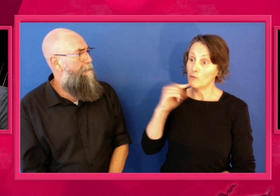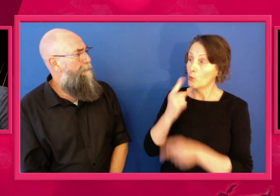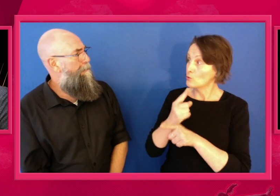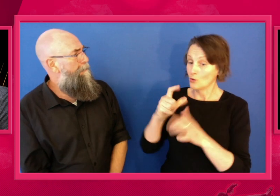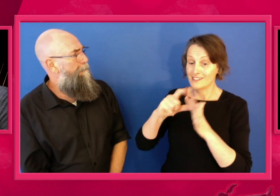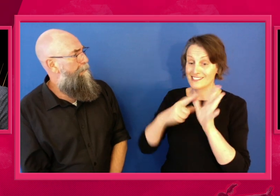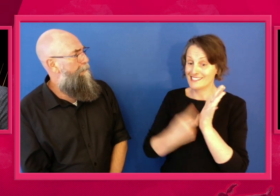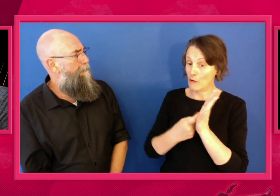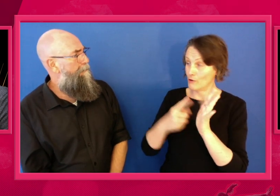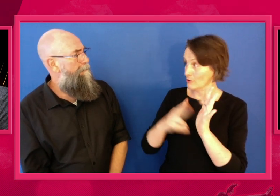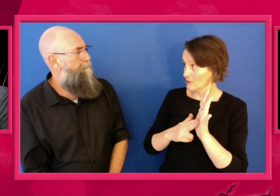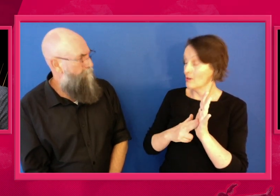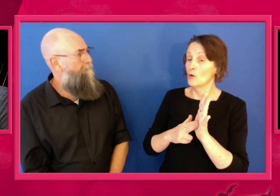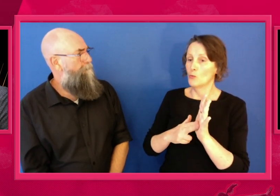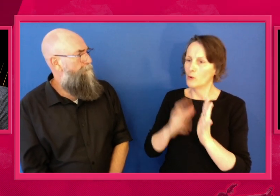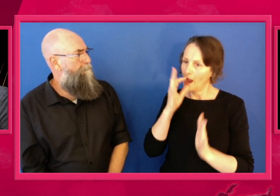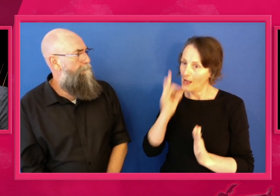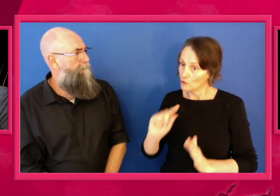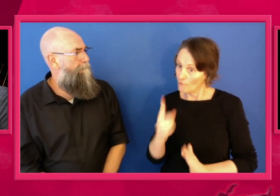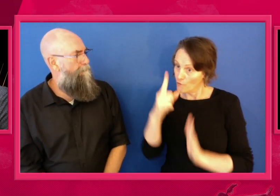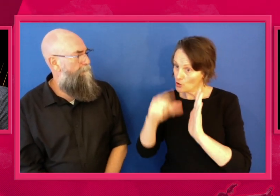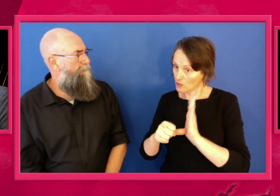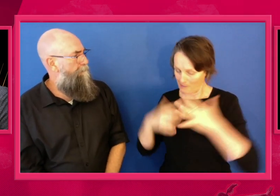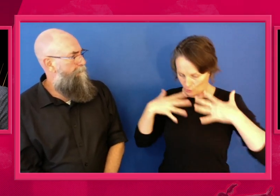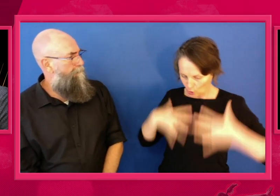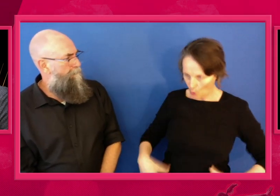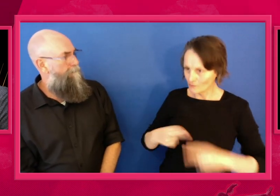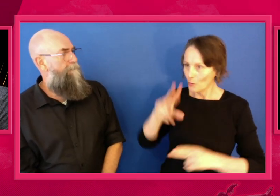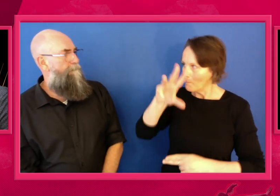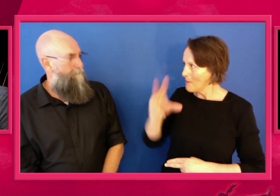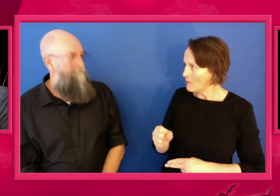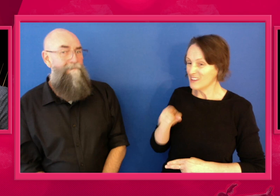first time he even put on his Paralympic kit and he was crying because it meant that much